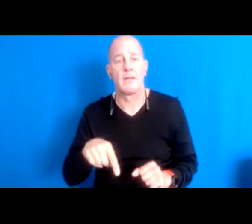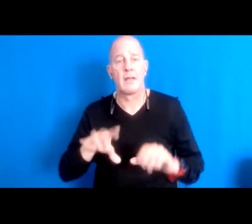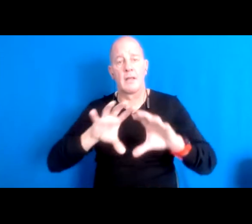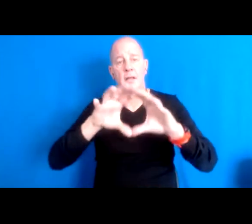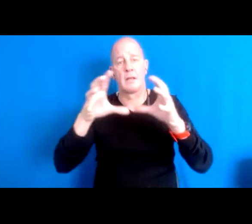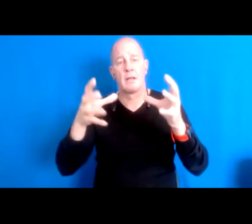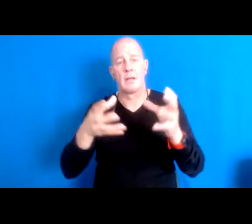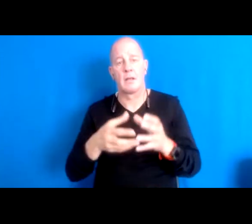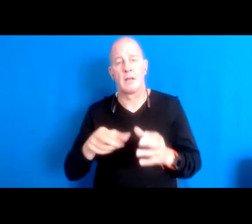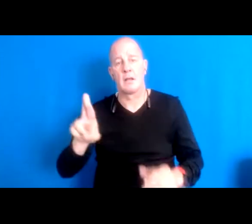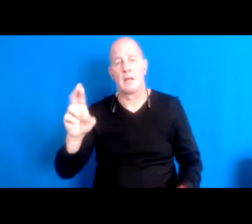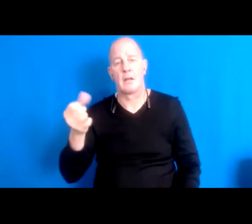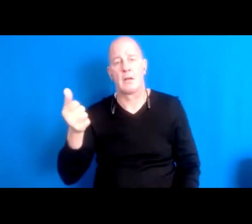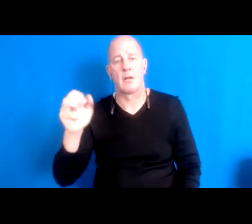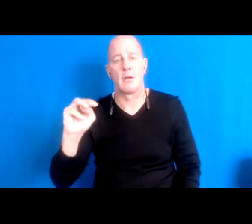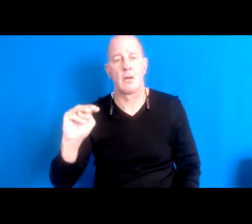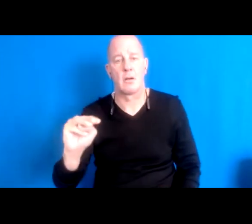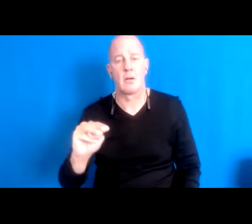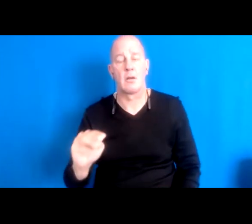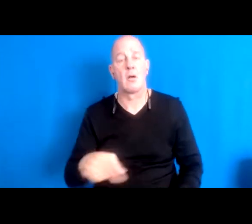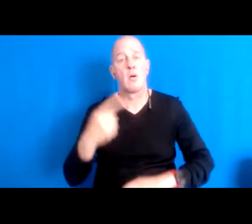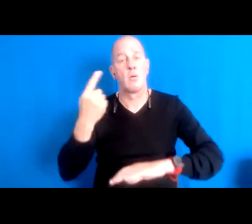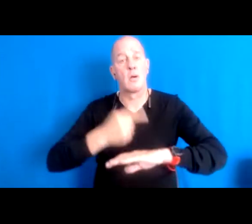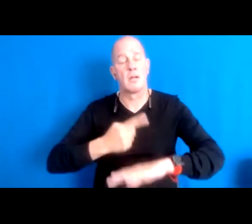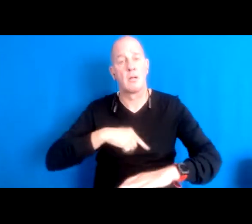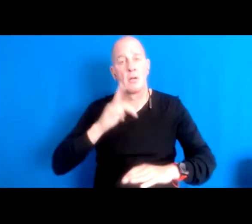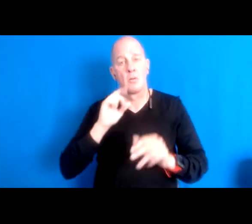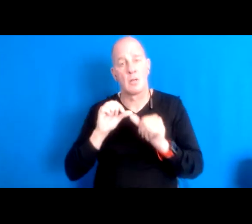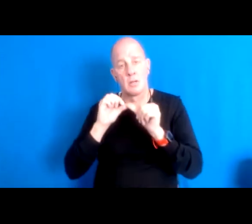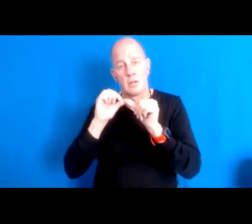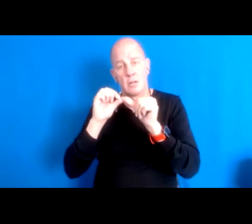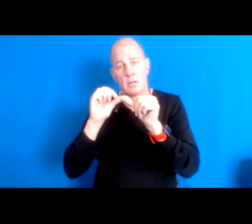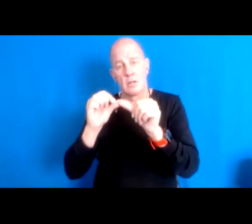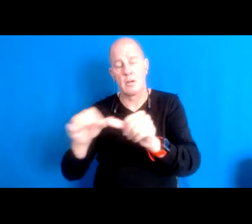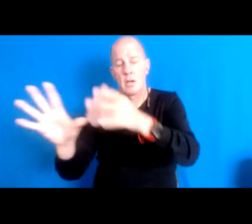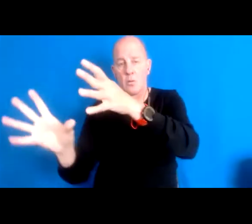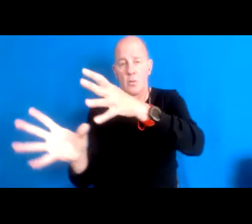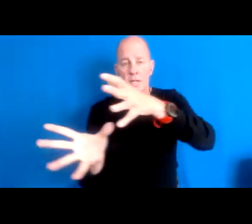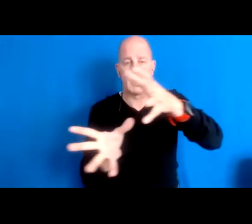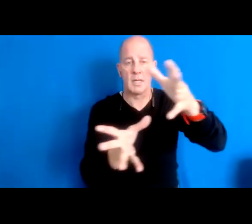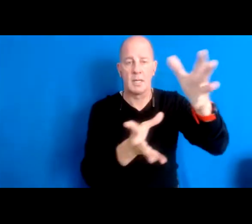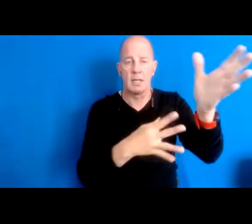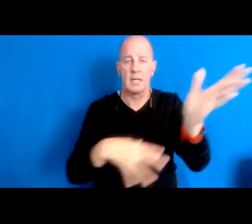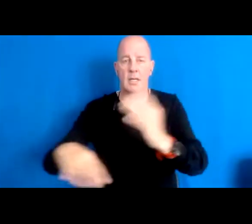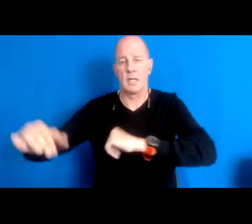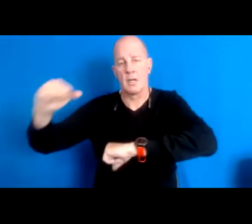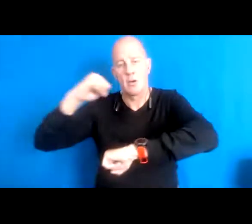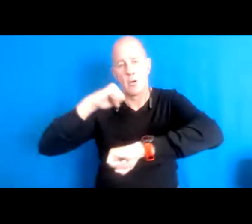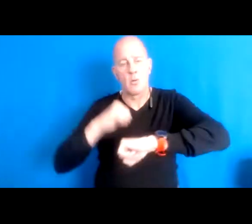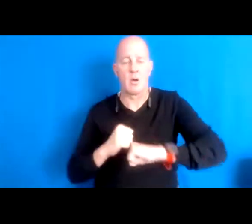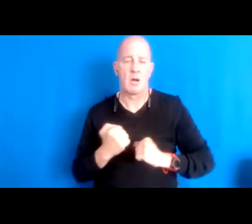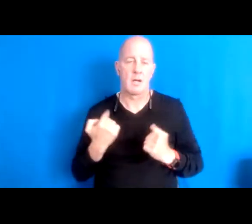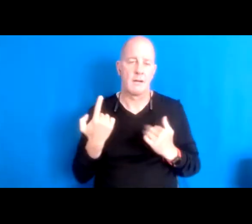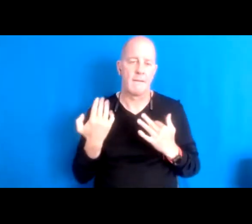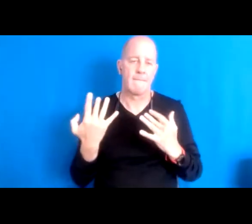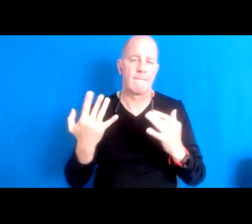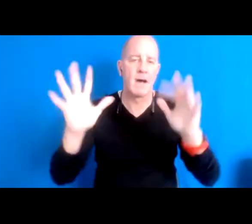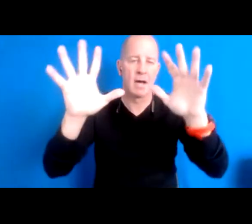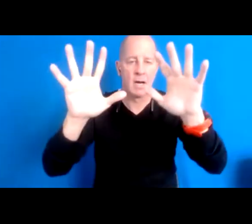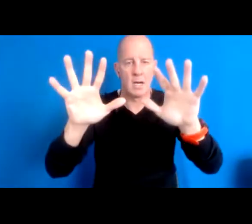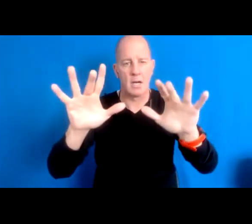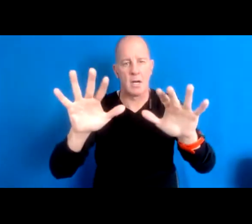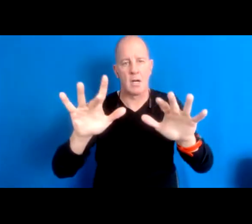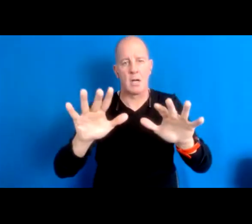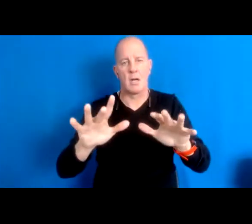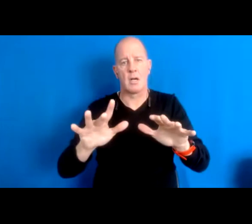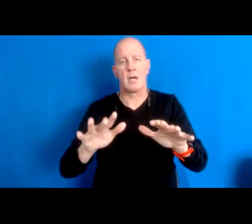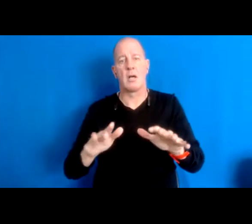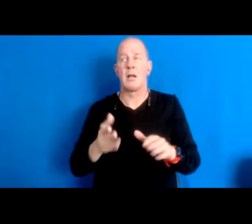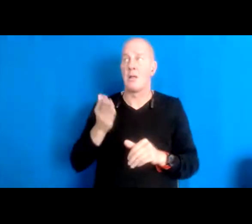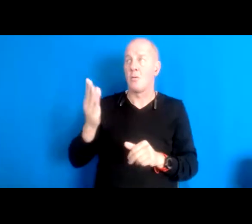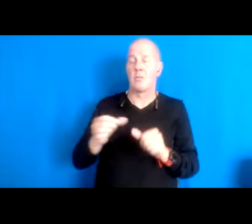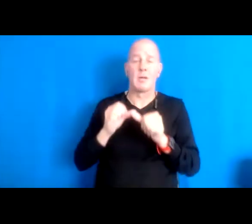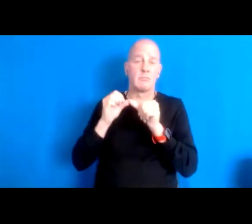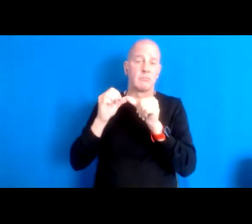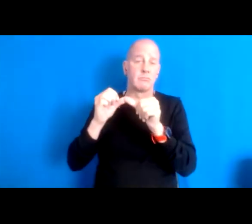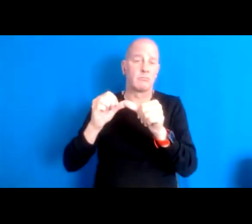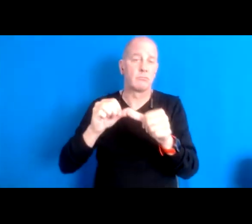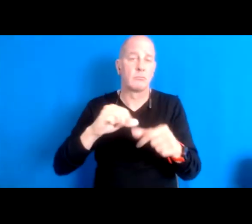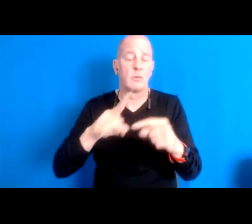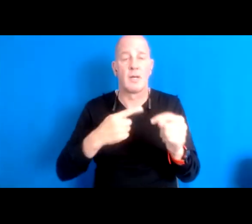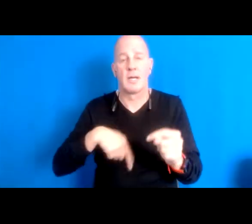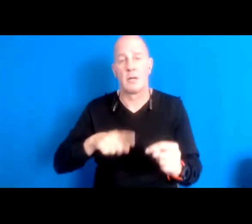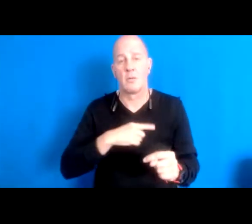They will be main wind rock fire when rain, Vale remain when we return, wind will blow